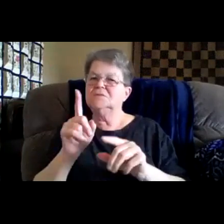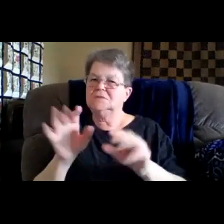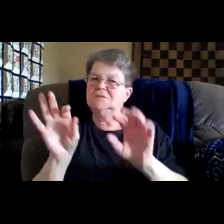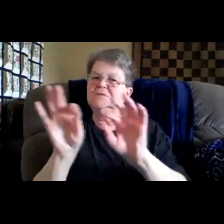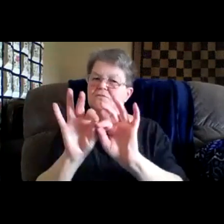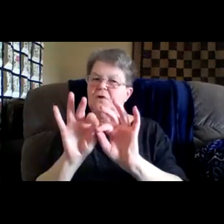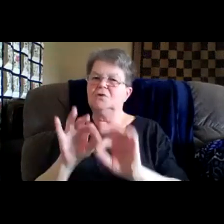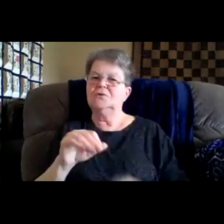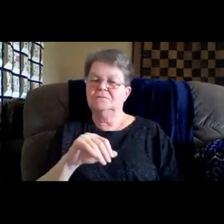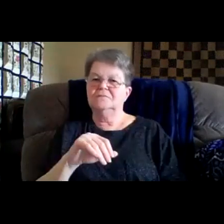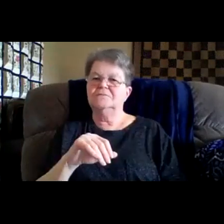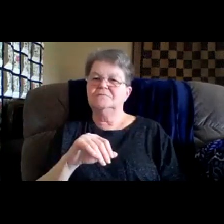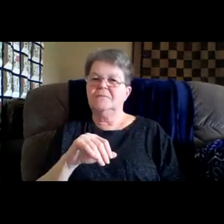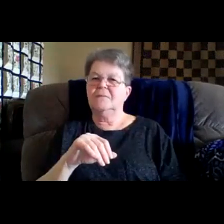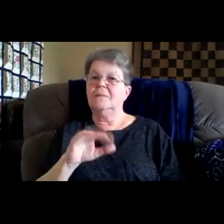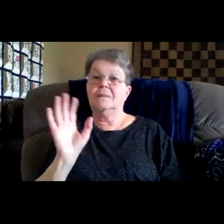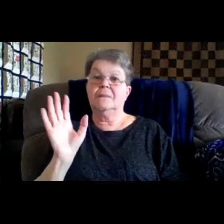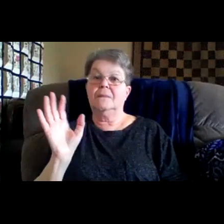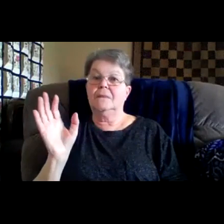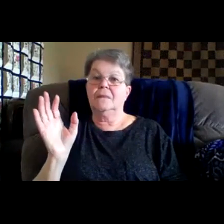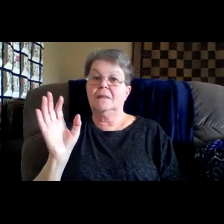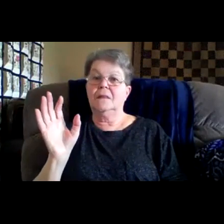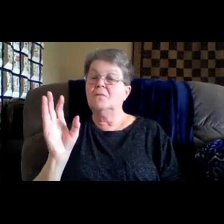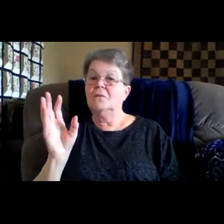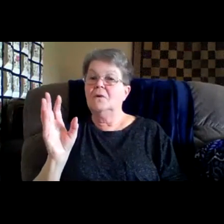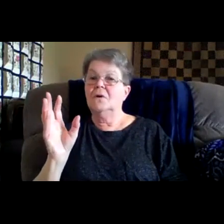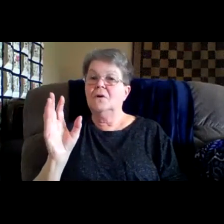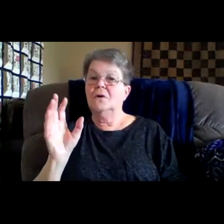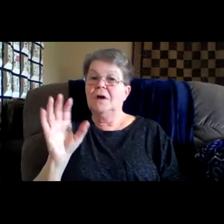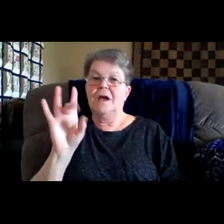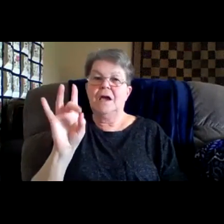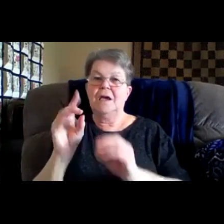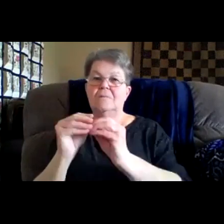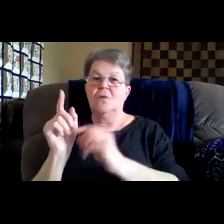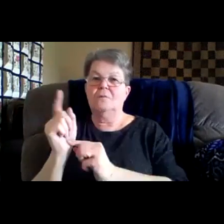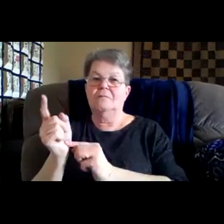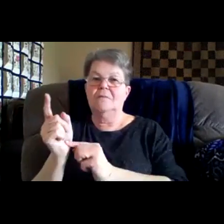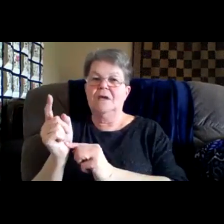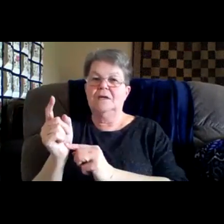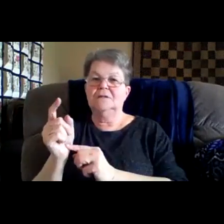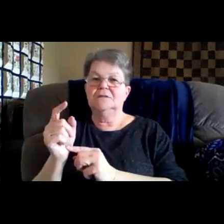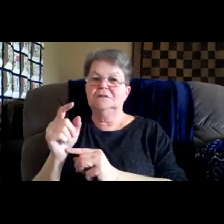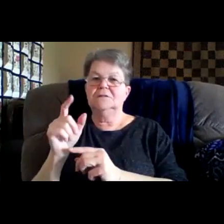(members speaking over one another) We have eight more minutes. We have to cut off at 3:30.